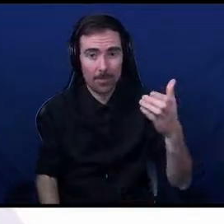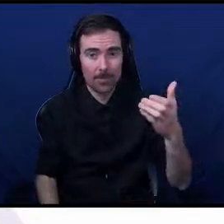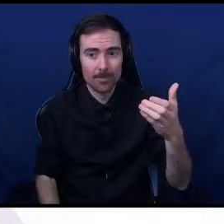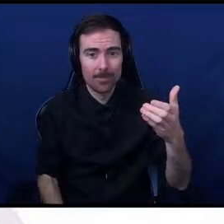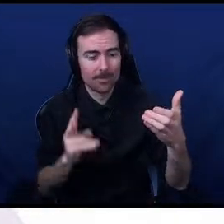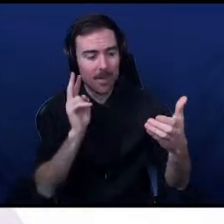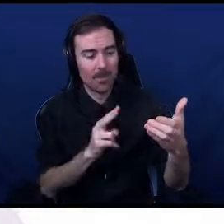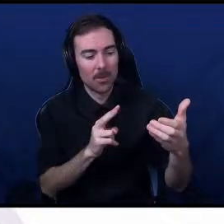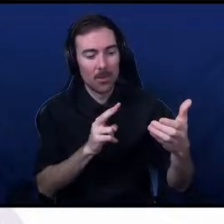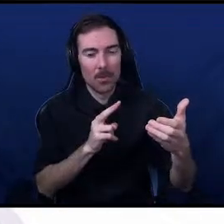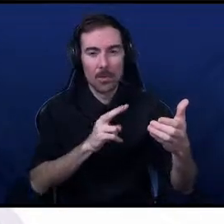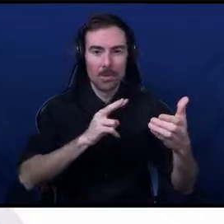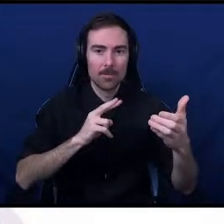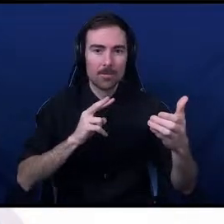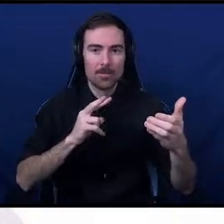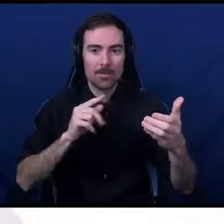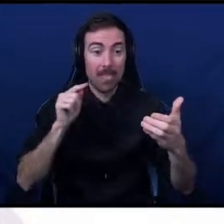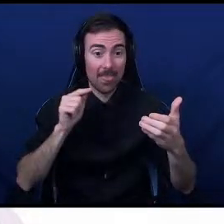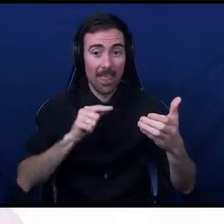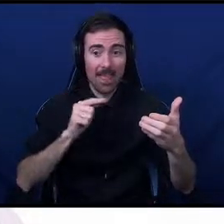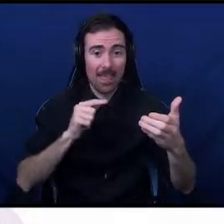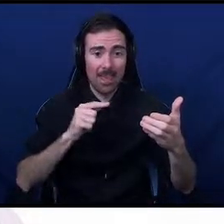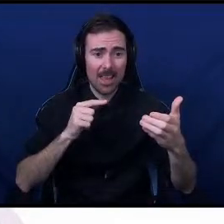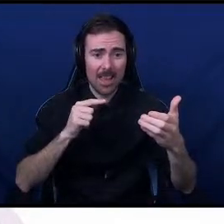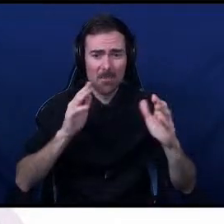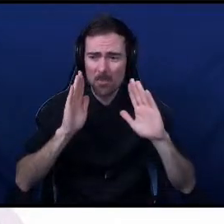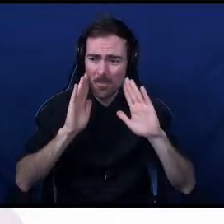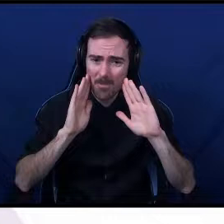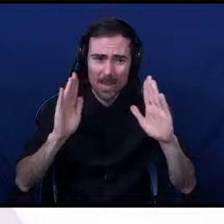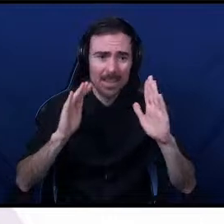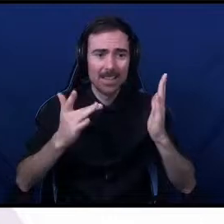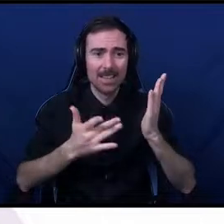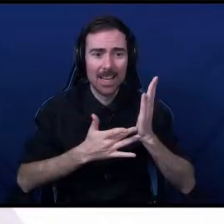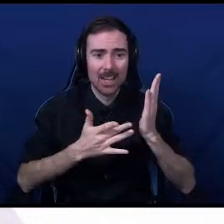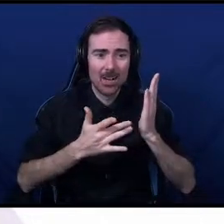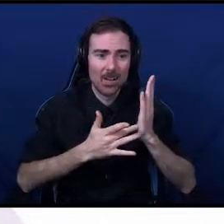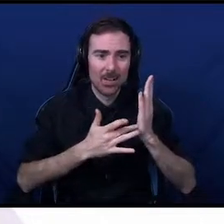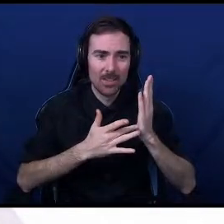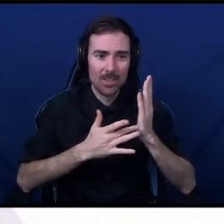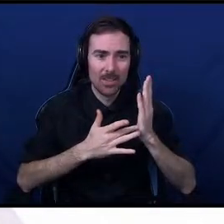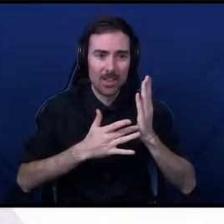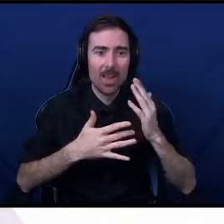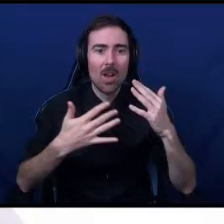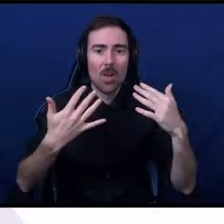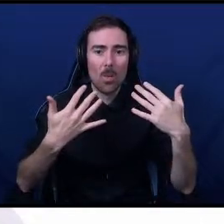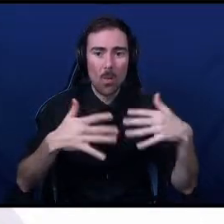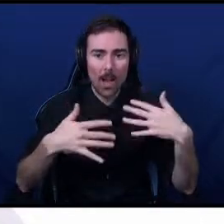technology is is some incredible technology that was first not designed for the majority of the population who are currently